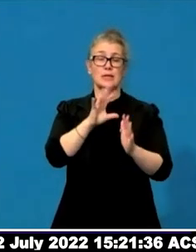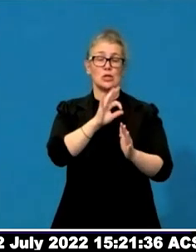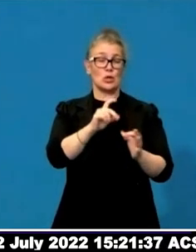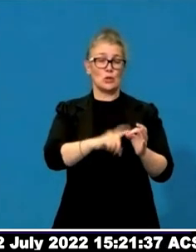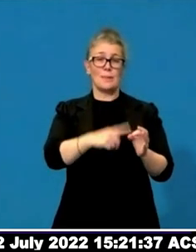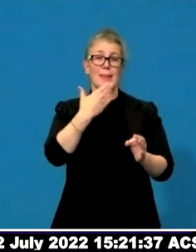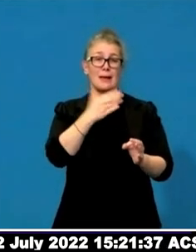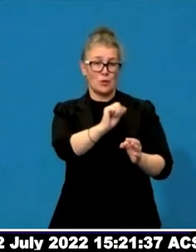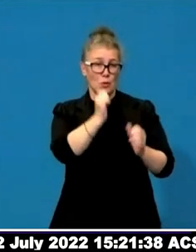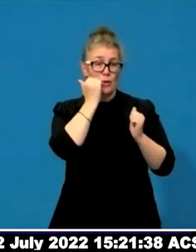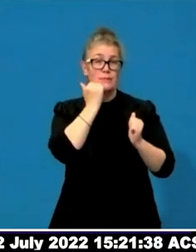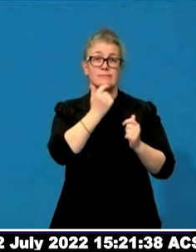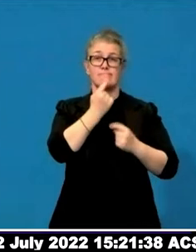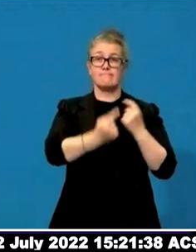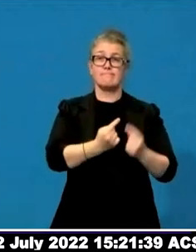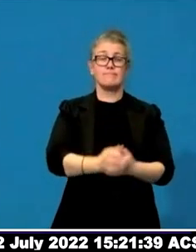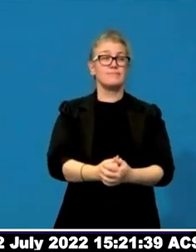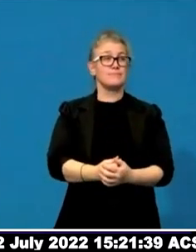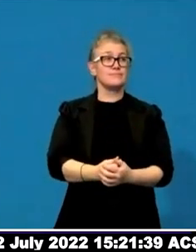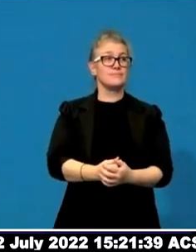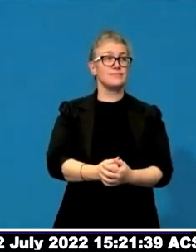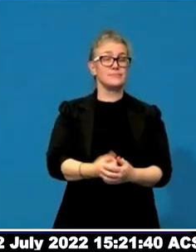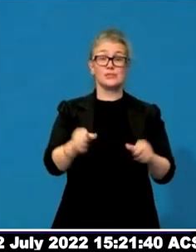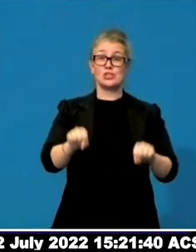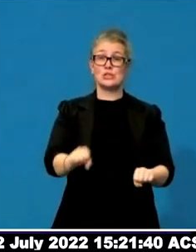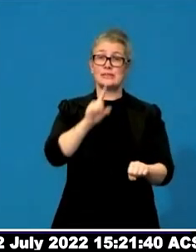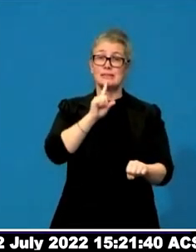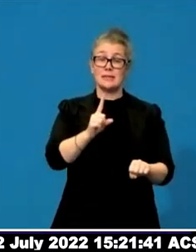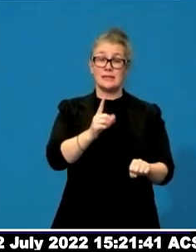In asking this question, I don't want to have any figures from you,